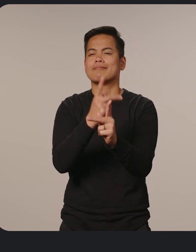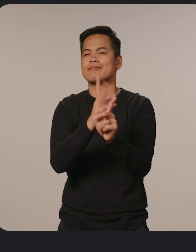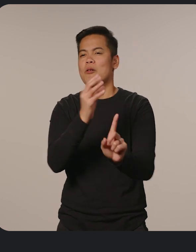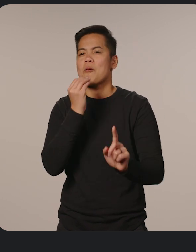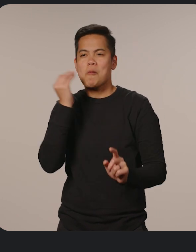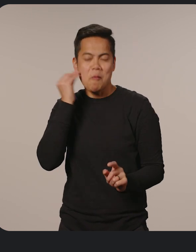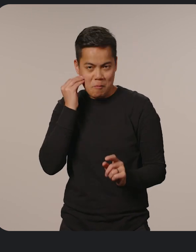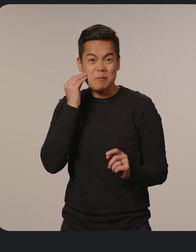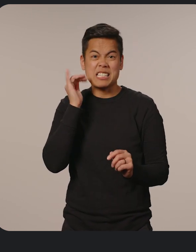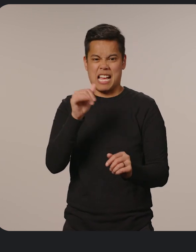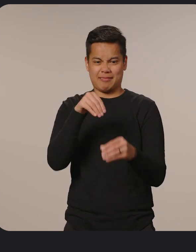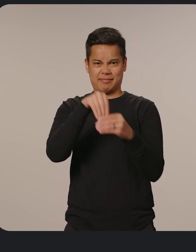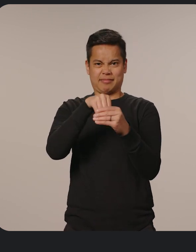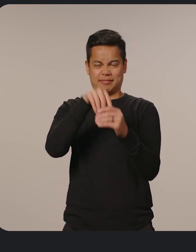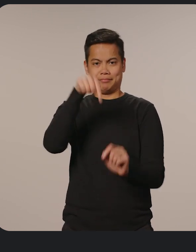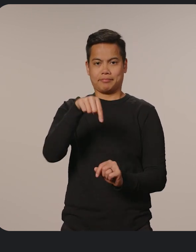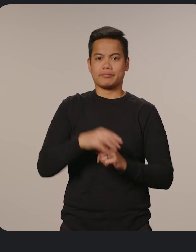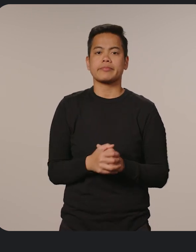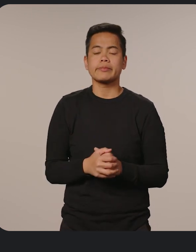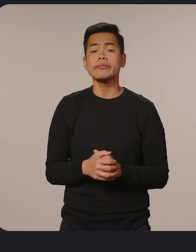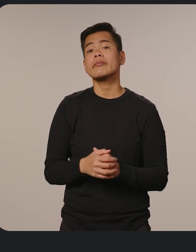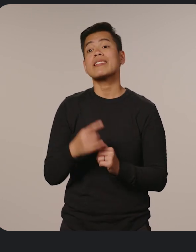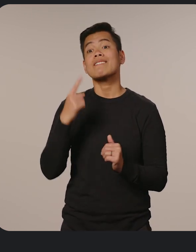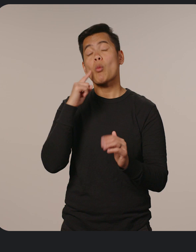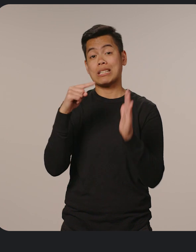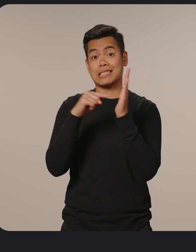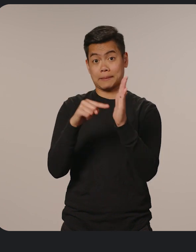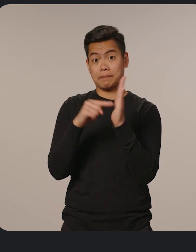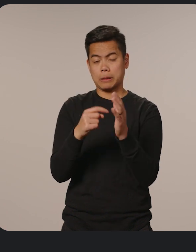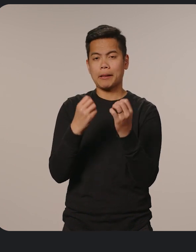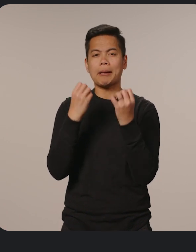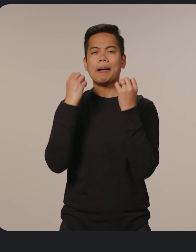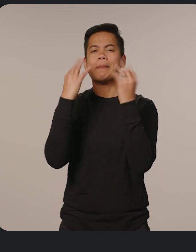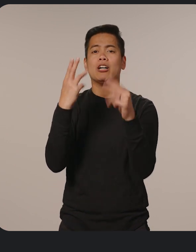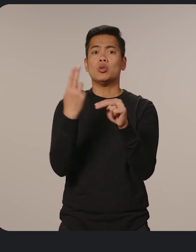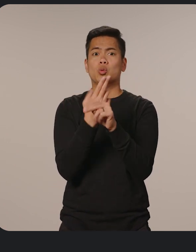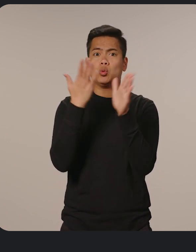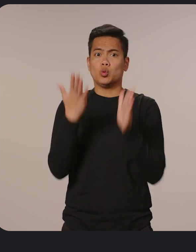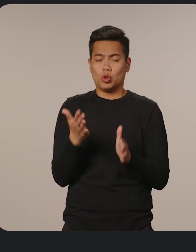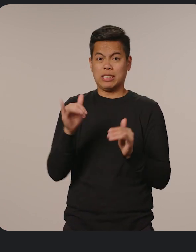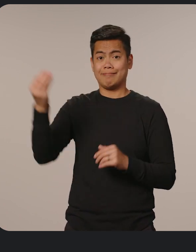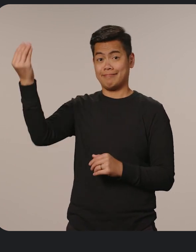For example, many users have told us that they want peace of mind that their home is